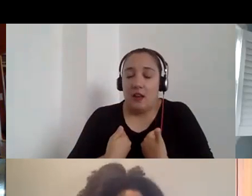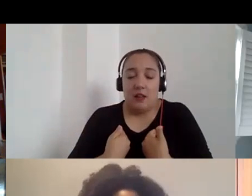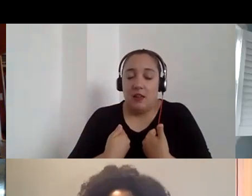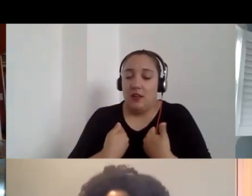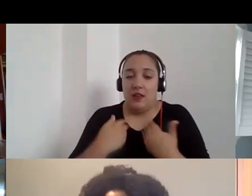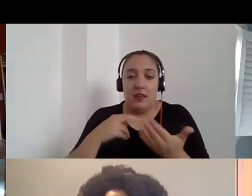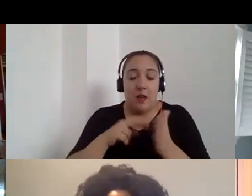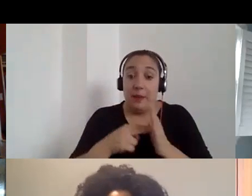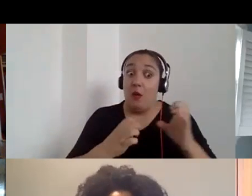mental level, spiritual level, physical level,